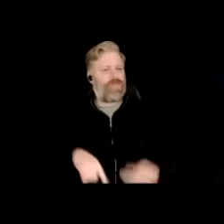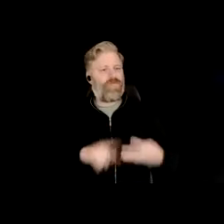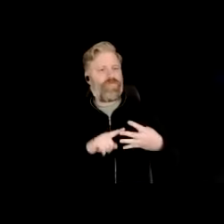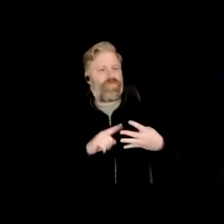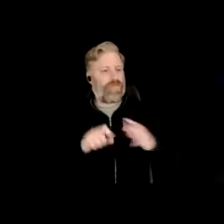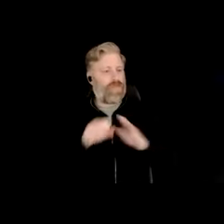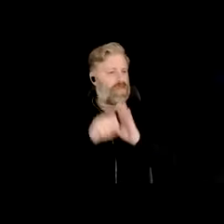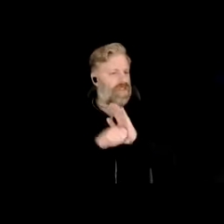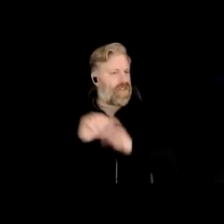MRAC grant programs.